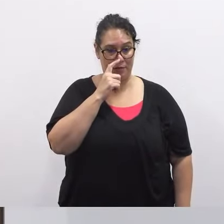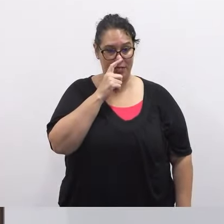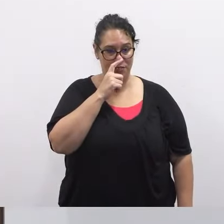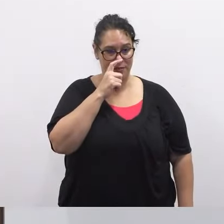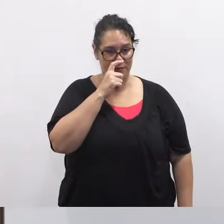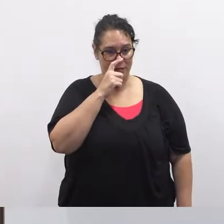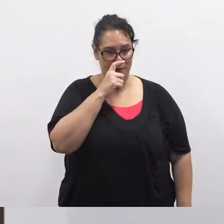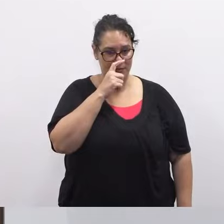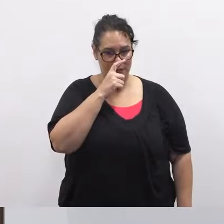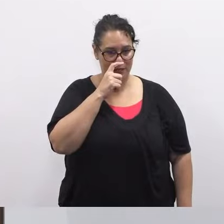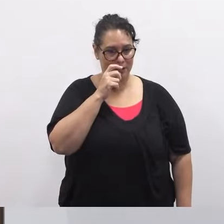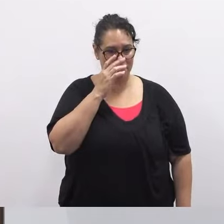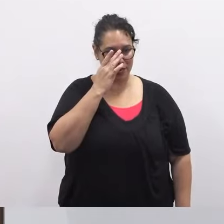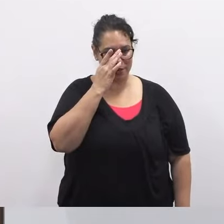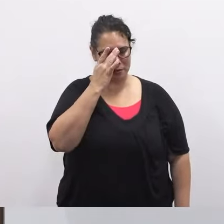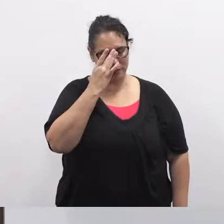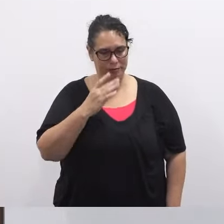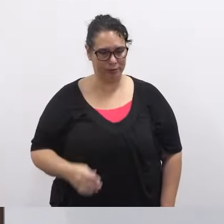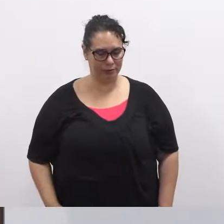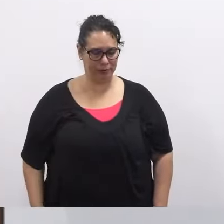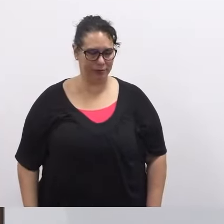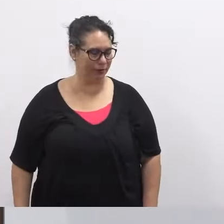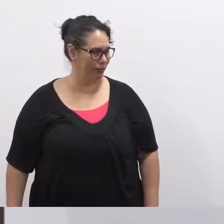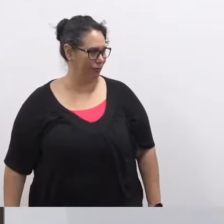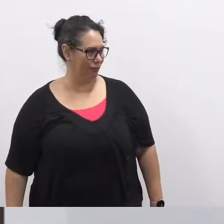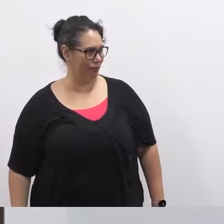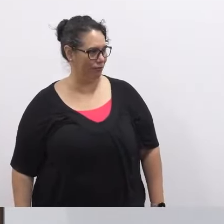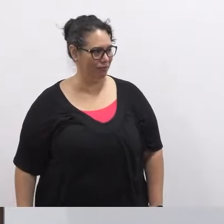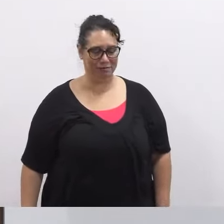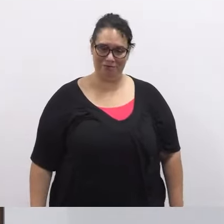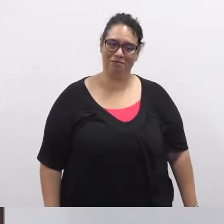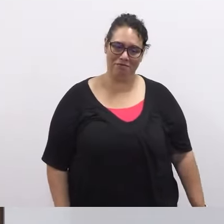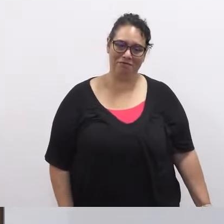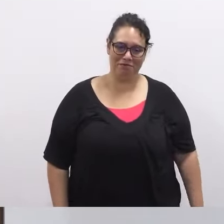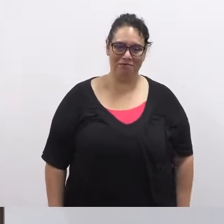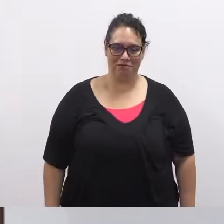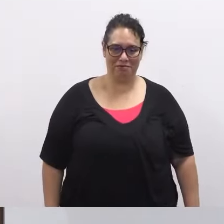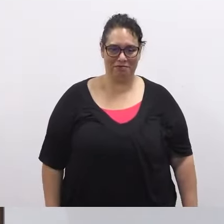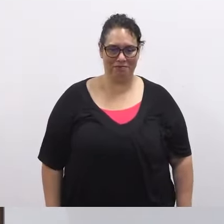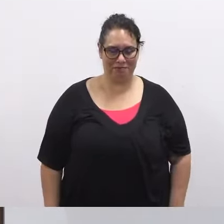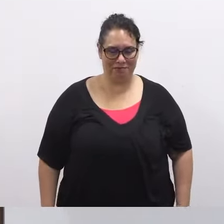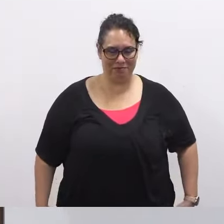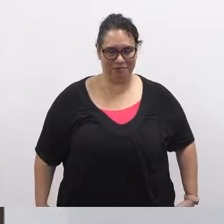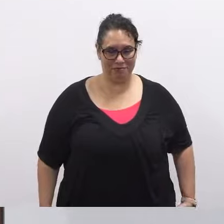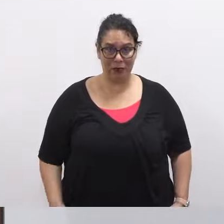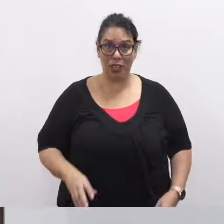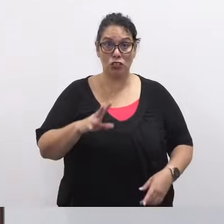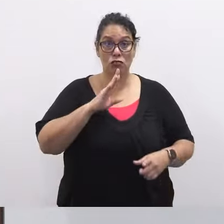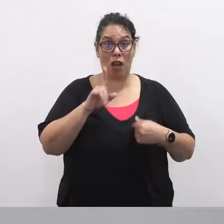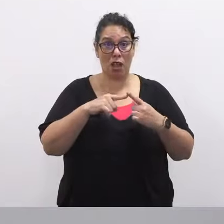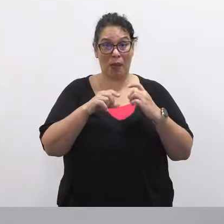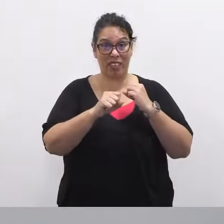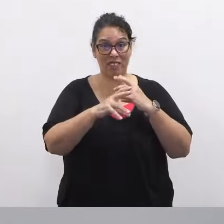unless we'd like to move onto. Ms. Takahashi will you be talking about the feedback that we've gotten? Yes. - Are you just exhausting